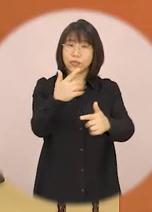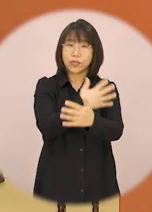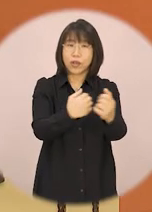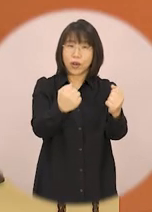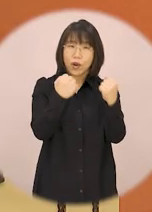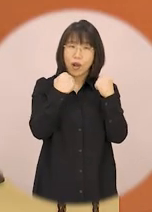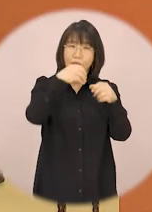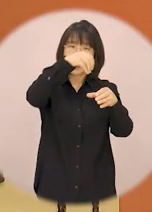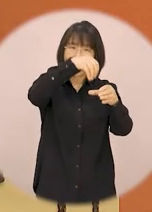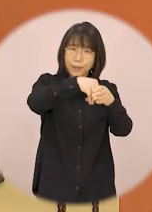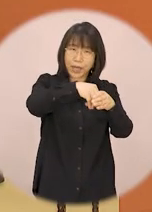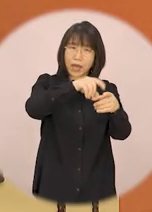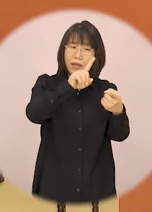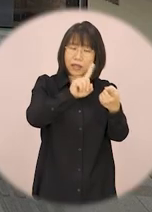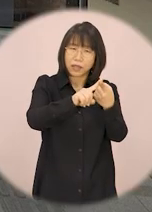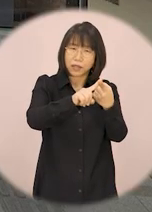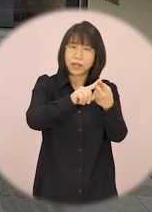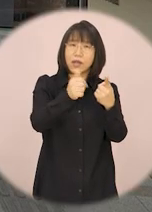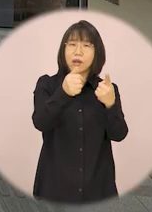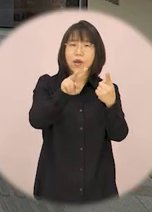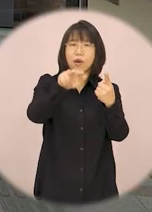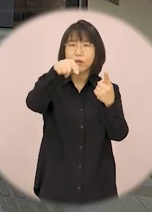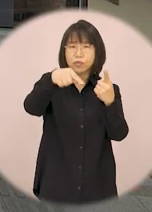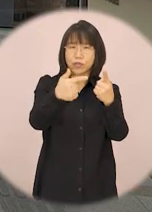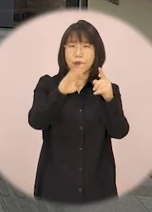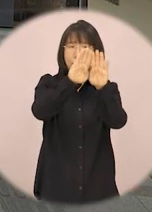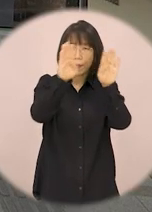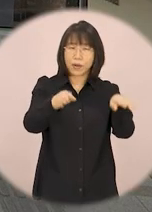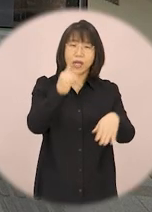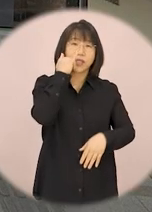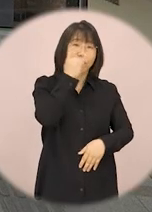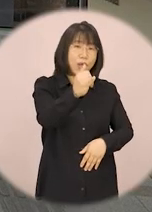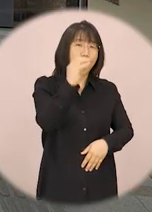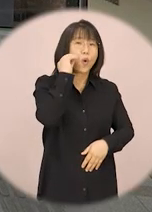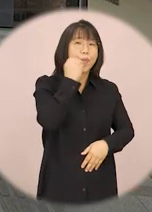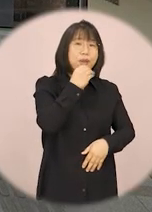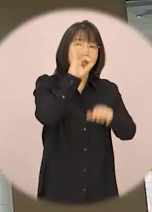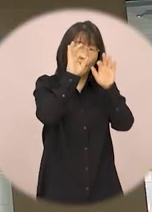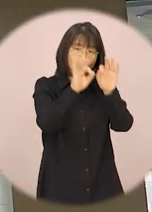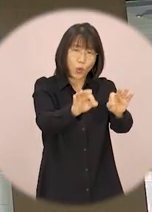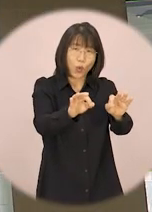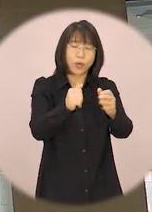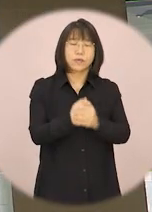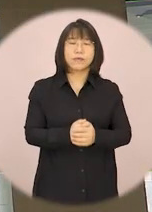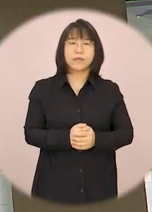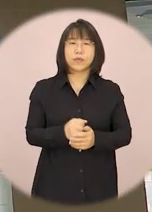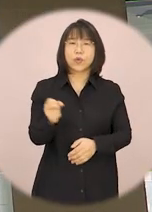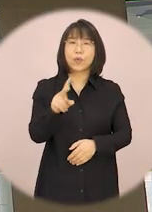For more information on the "Tree, Putting Your Health" special exhibition, call the Heo Jun Museum (☎02-3661-8686) or visit (www.heojun.seoul.kr) for your reference.